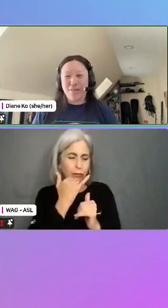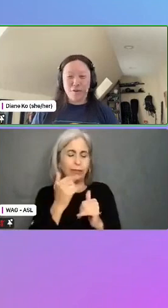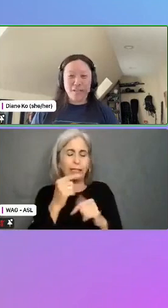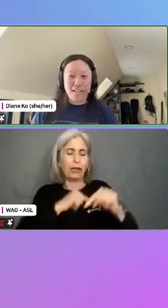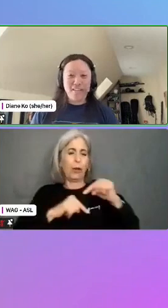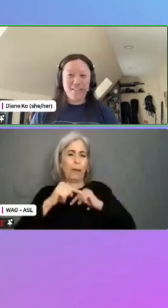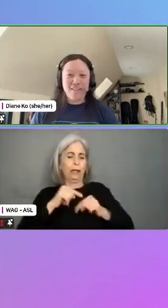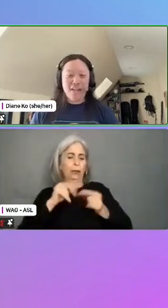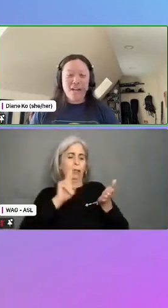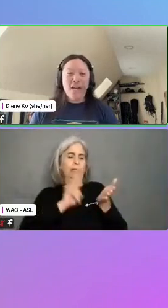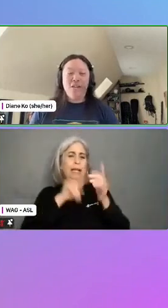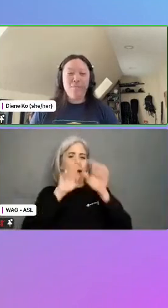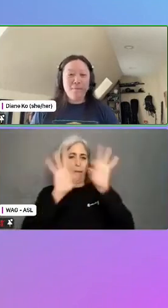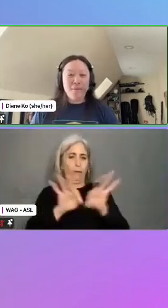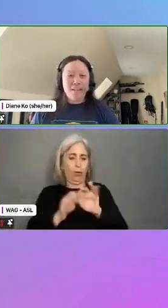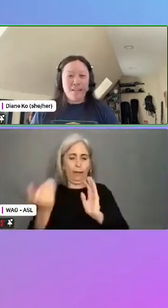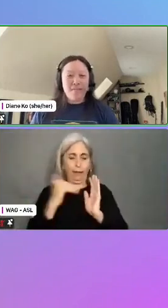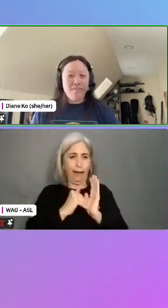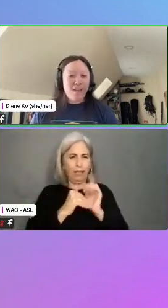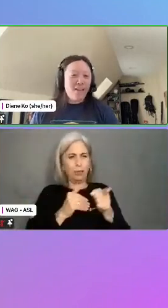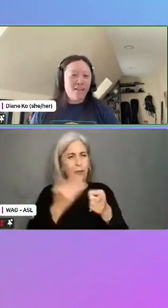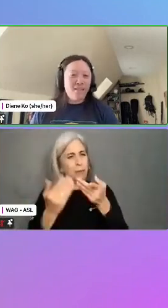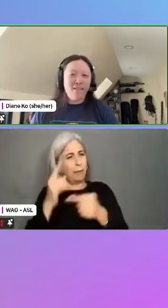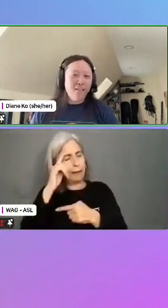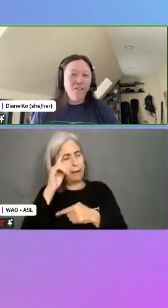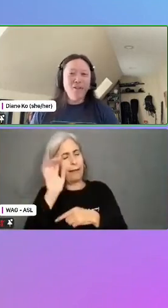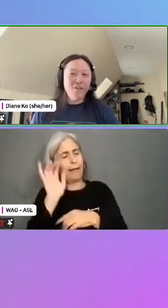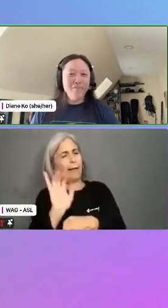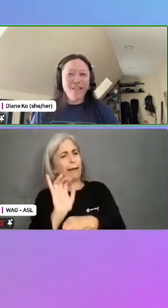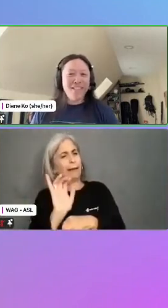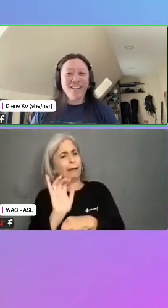being there, I consider that Alright, so a win. going back